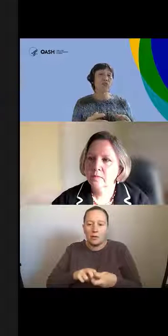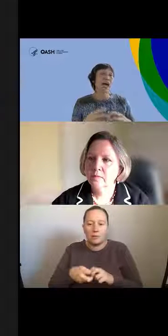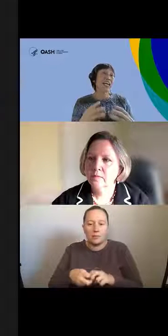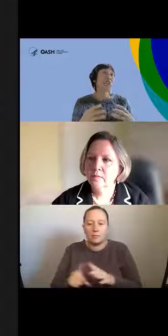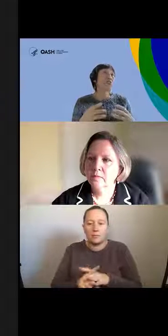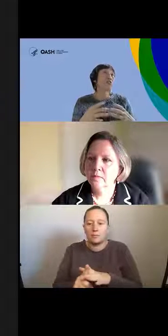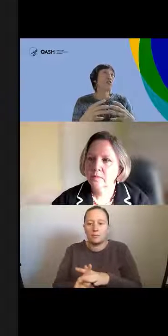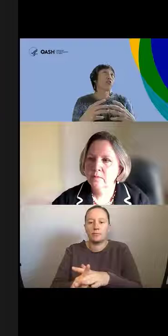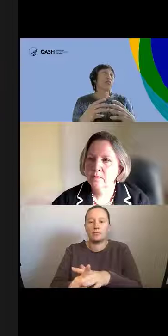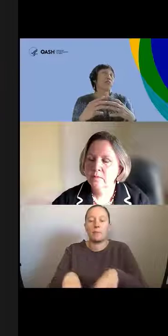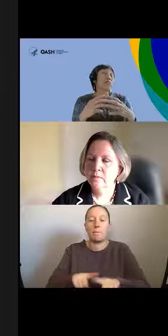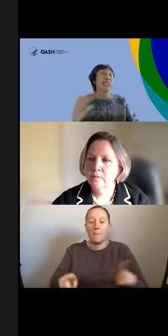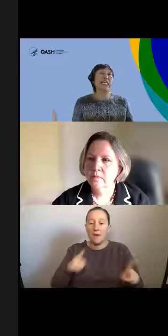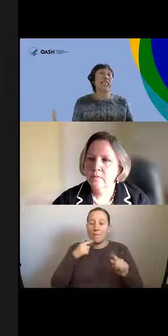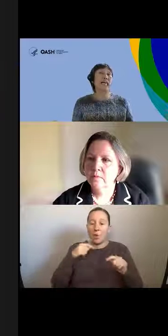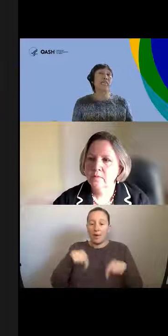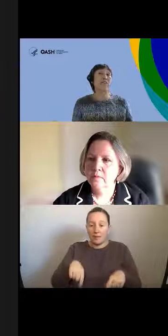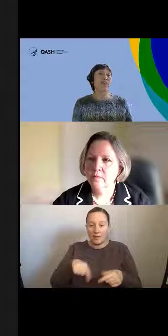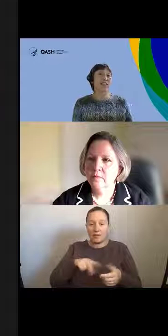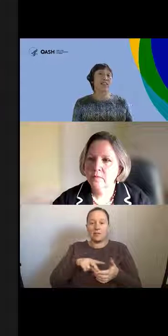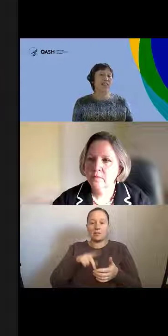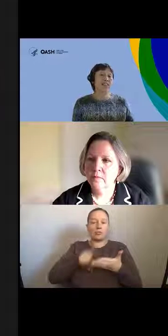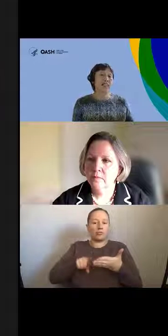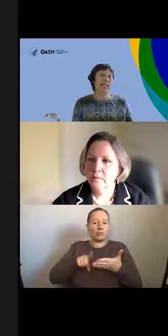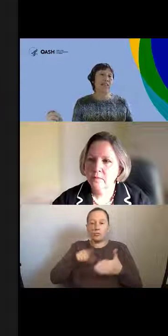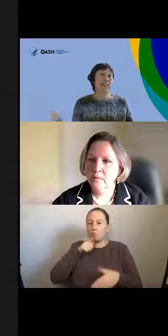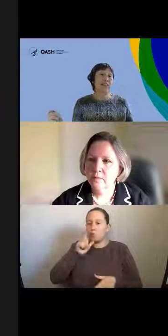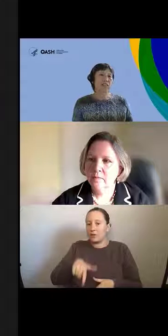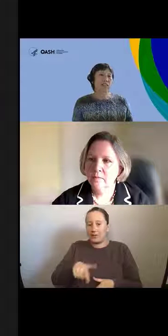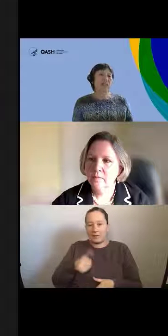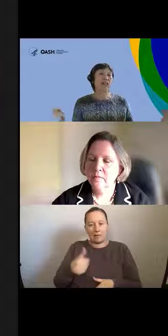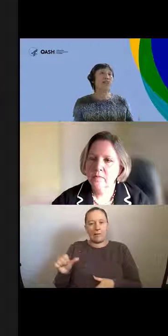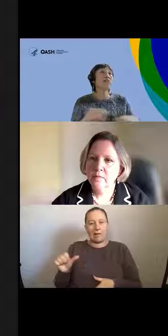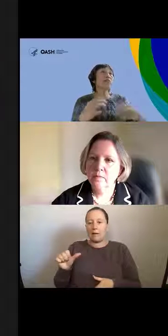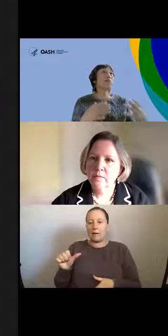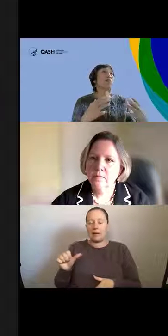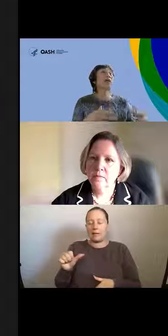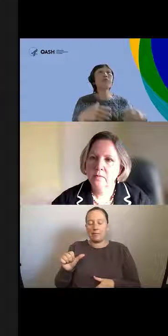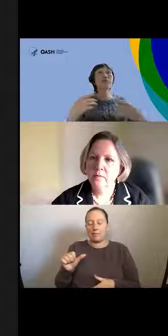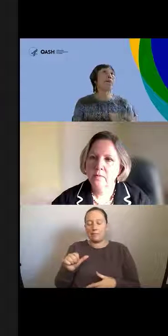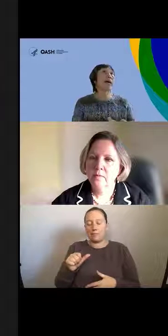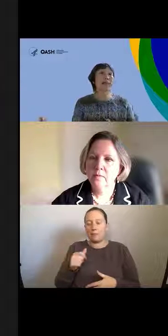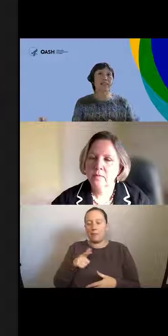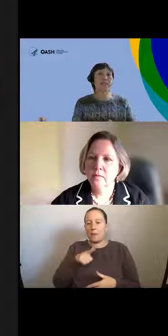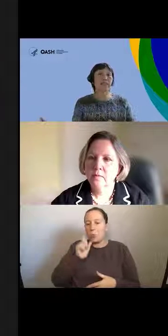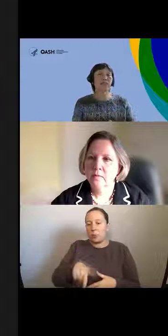you actually don't need any of that link. You don't need to be able to go back